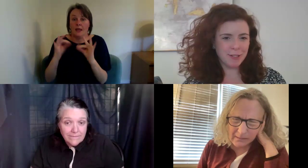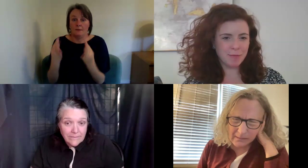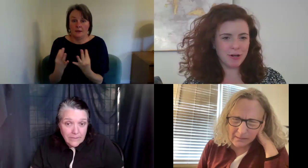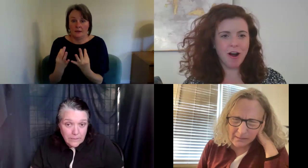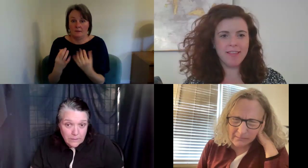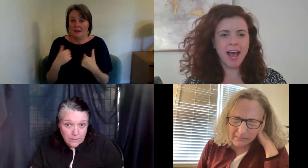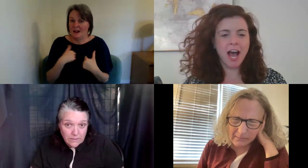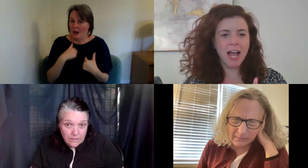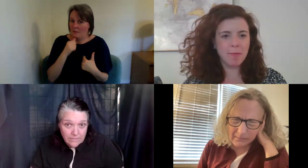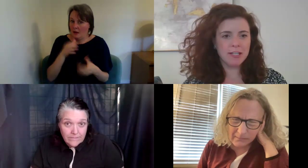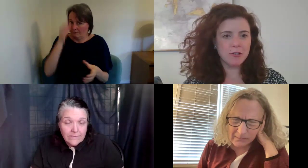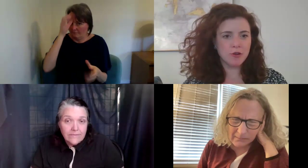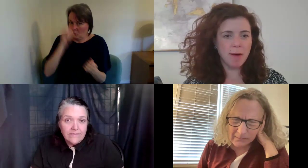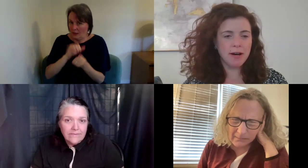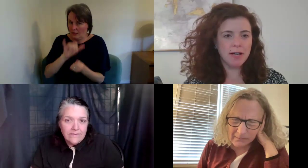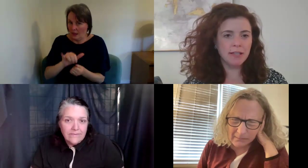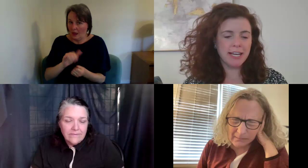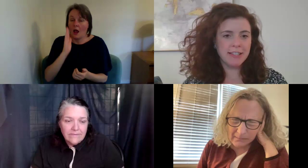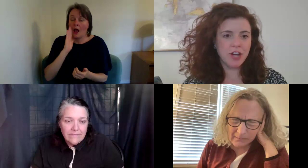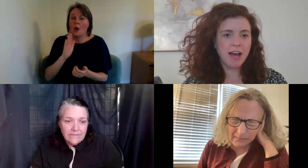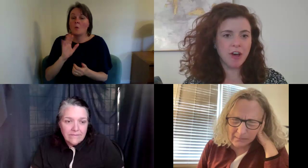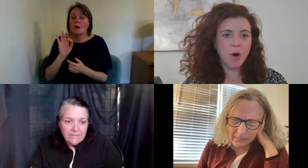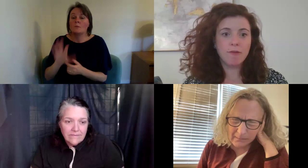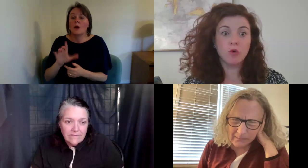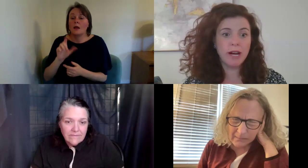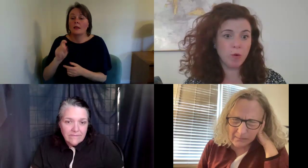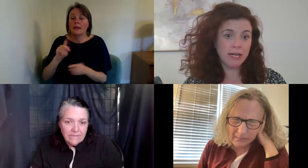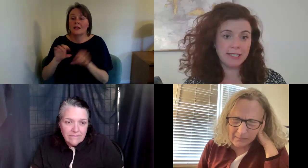an expert on that. I am going to drop a link in the chat, though, of a